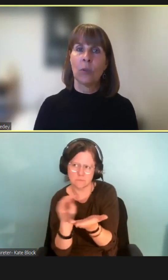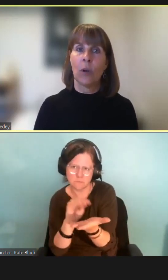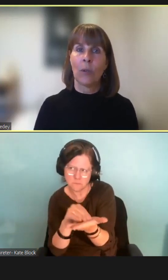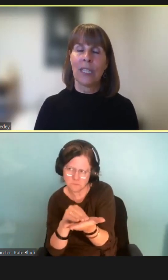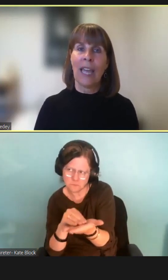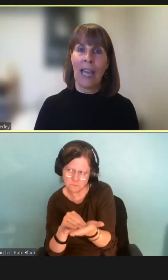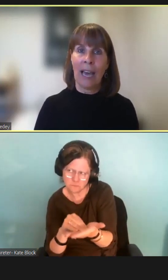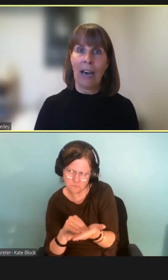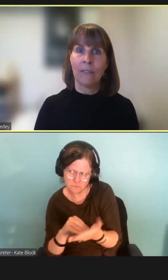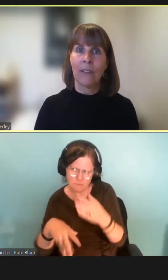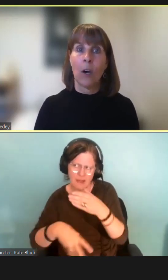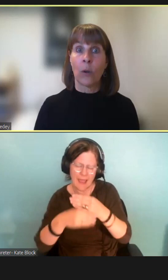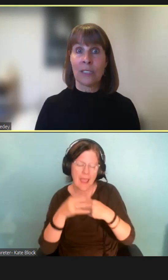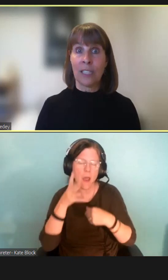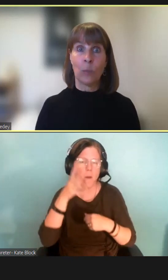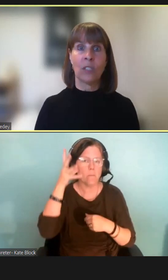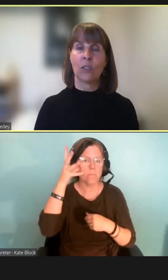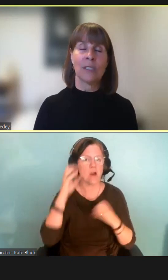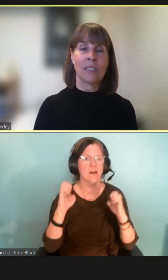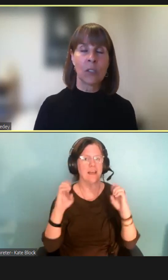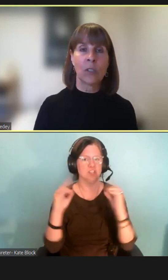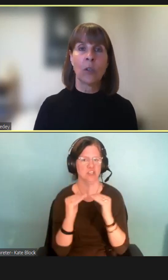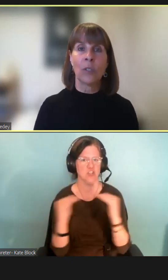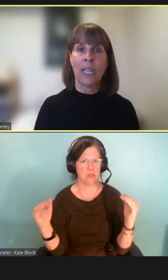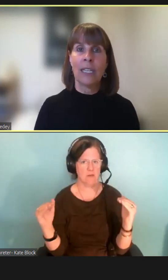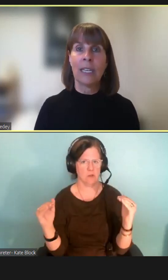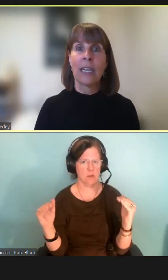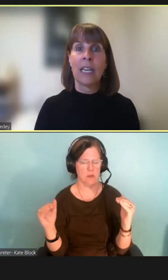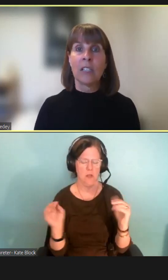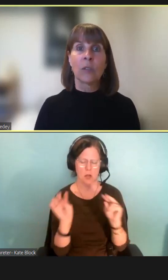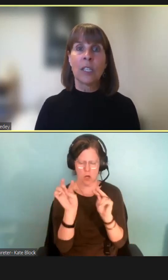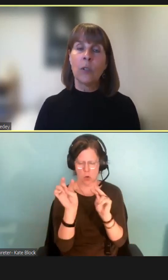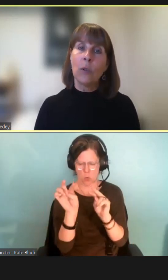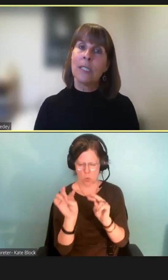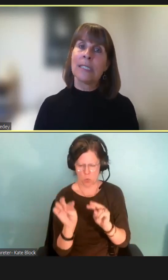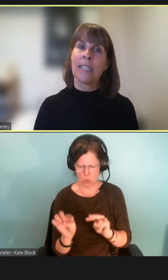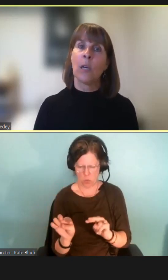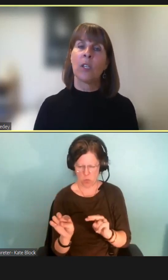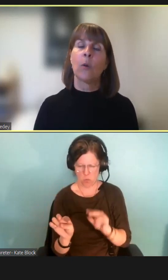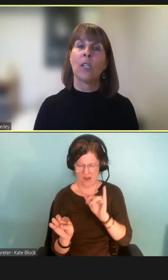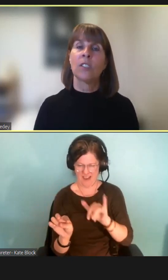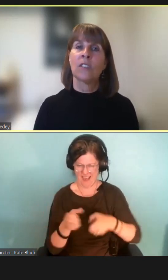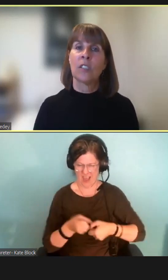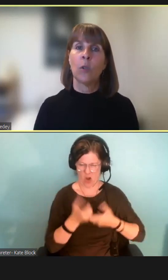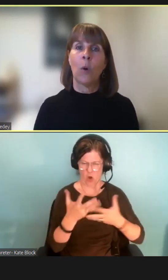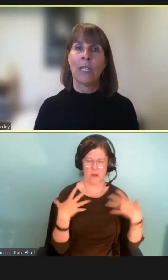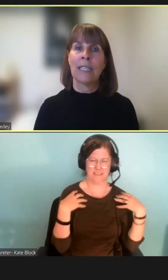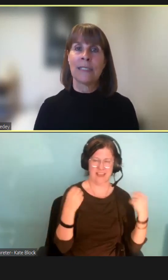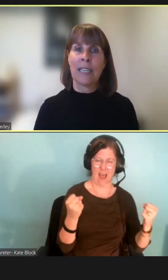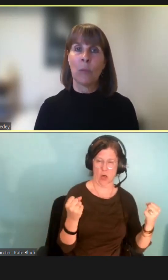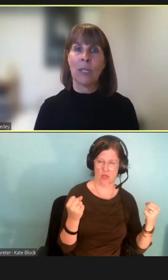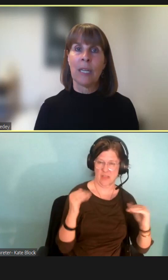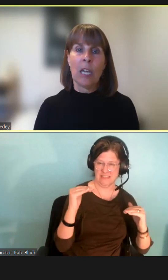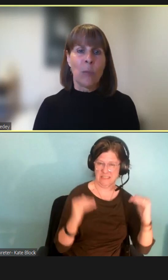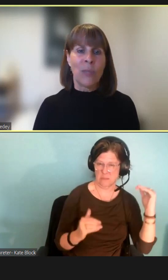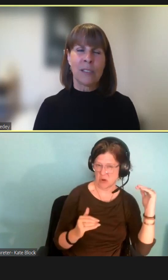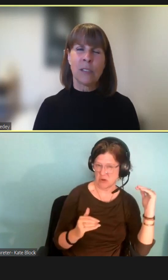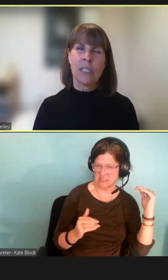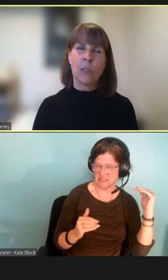already have or the database you're considering creating so that you can examine the questions that you want to examine because there's nothing more